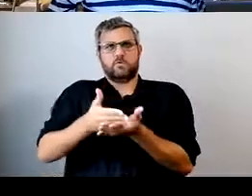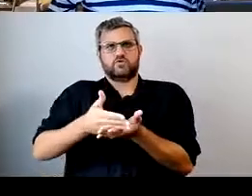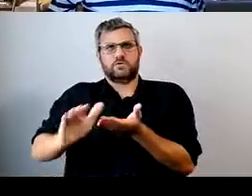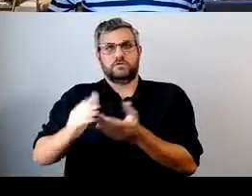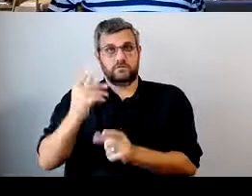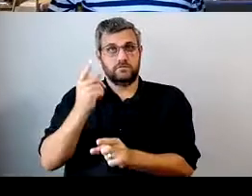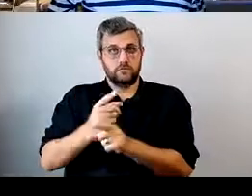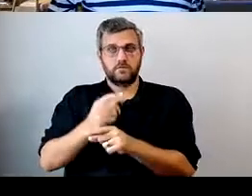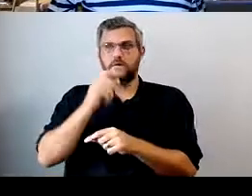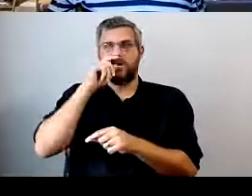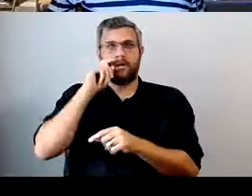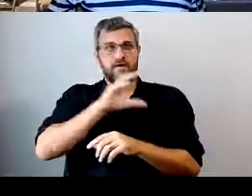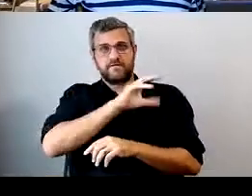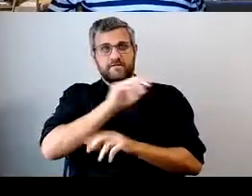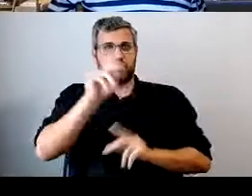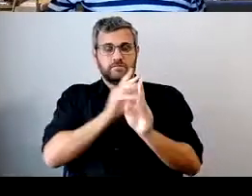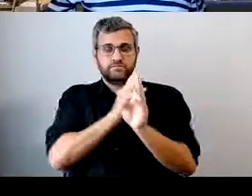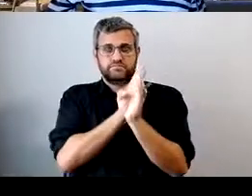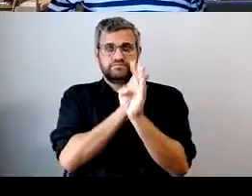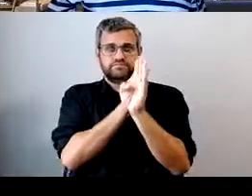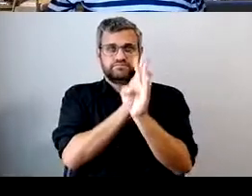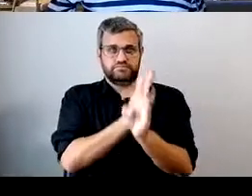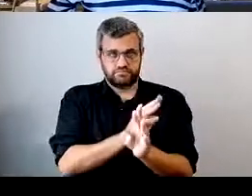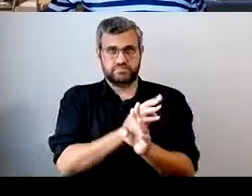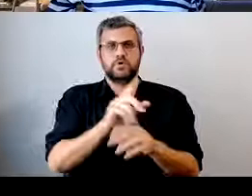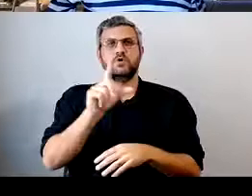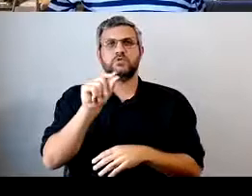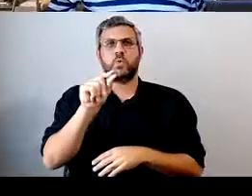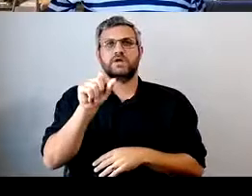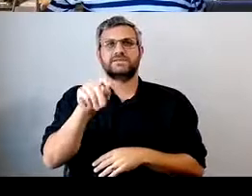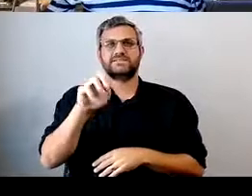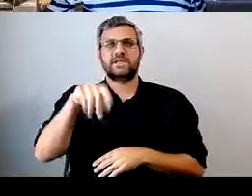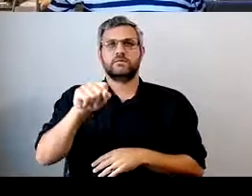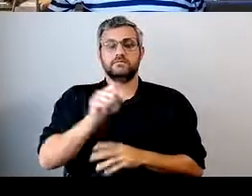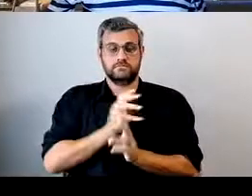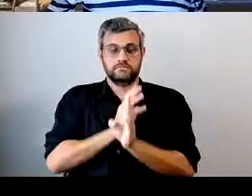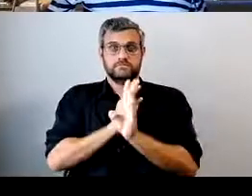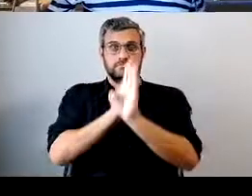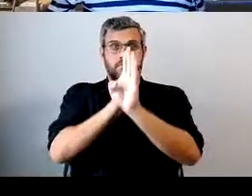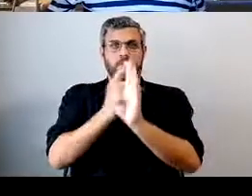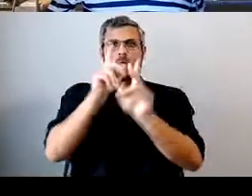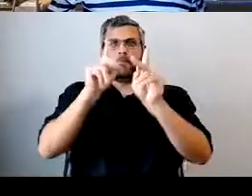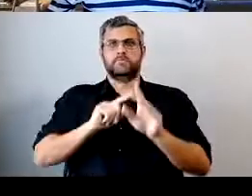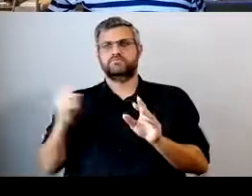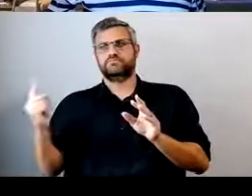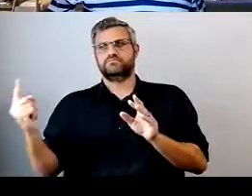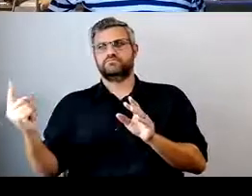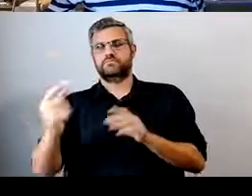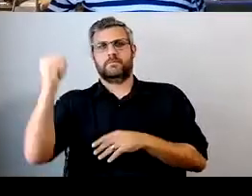You have 50 people walking up to a door where there's 20 steps and one person has to go in the back door while everybody else goes in the front door.